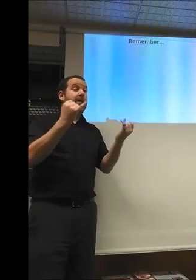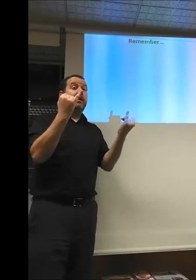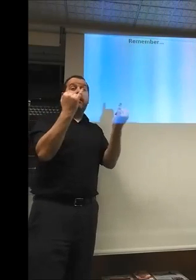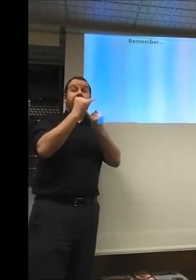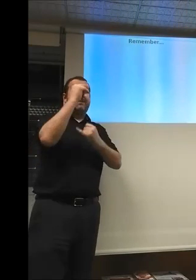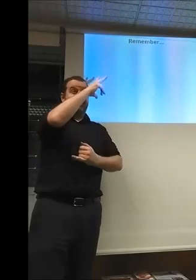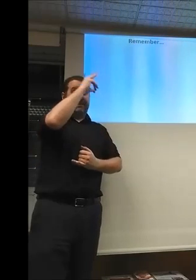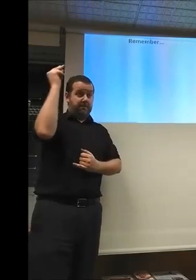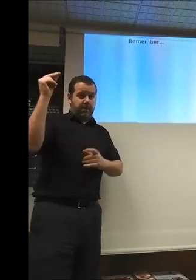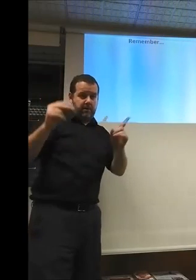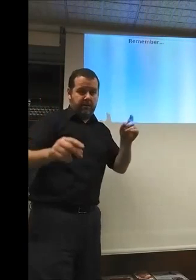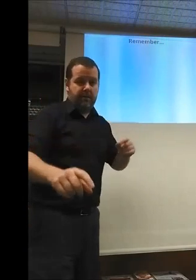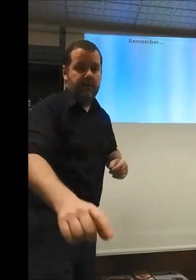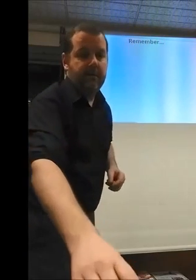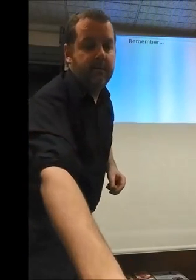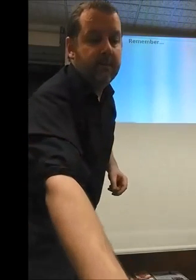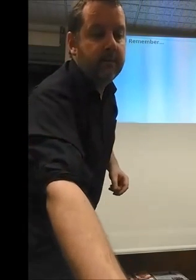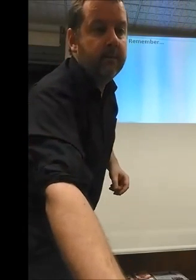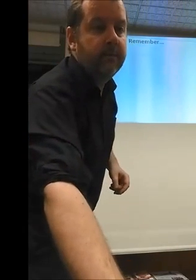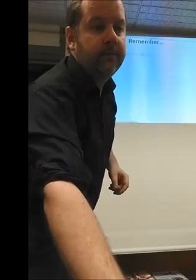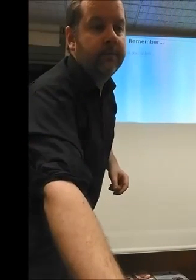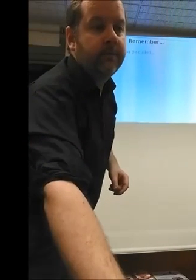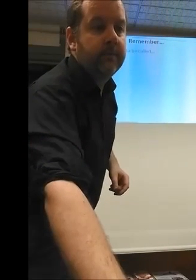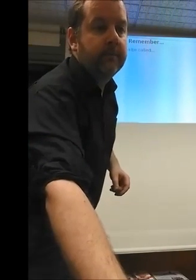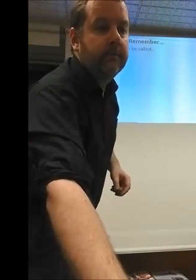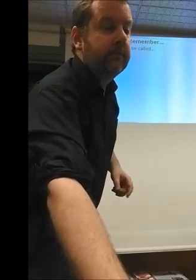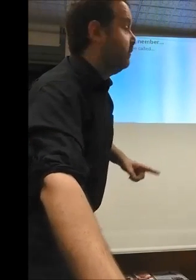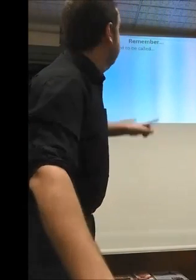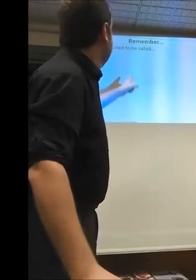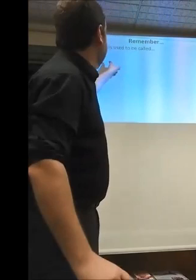for different areas.